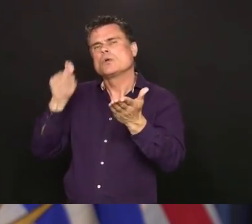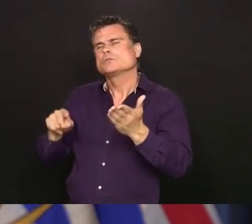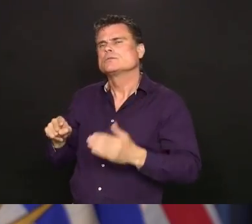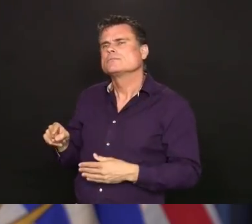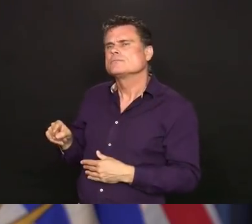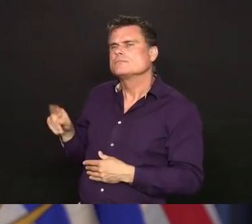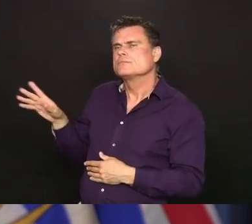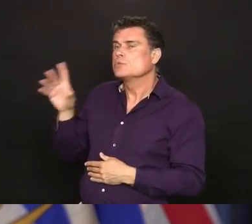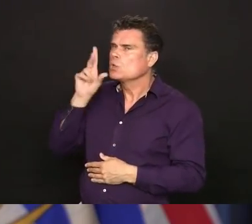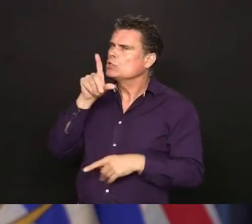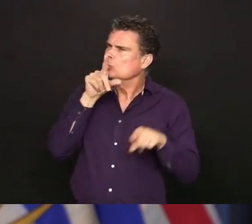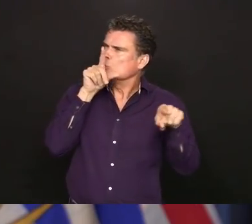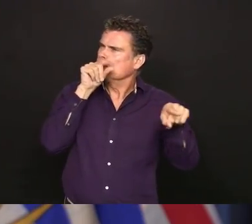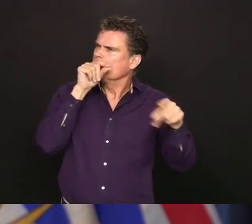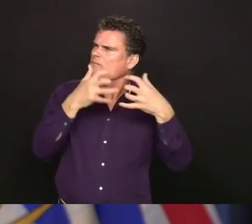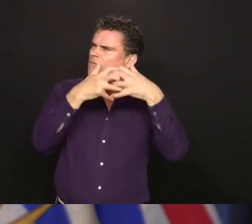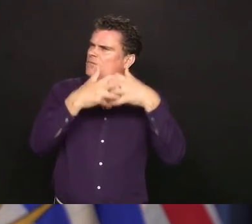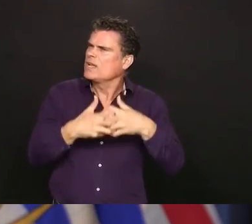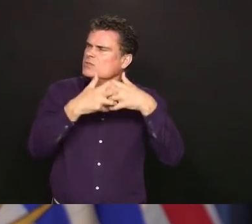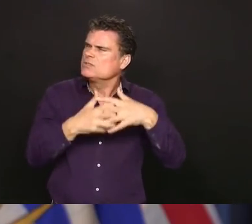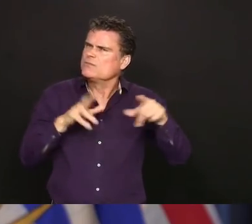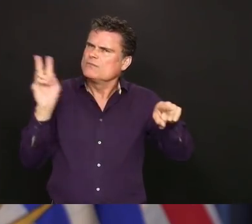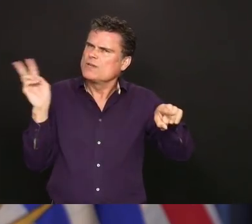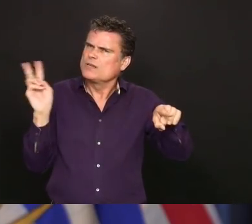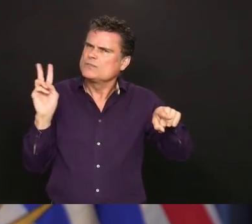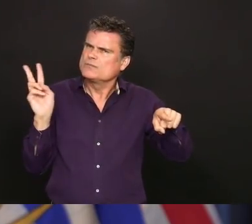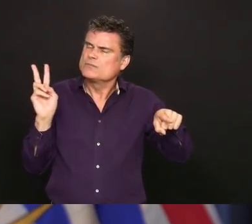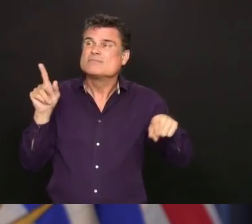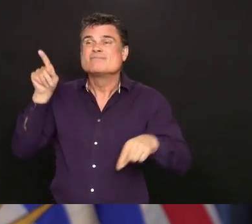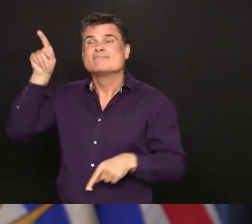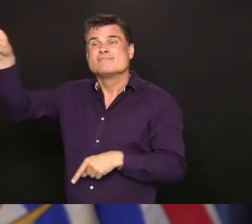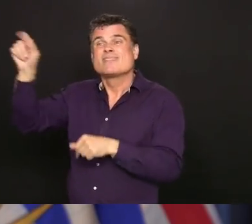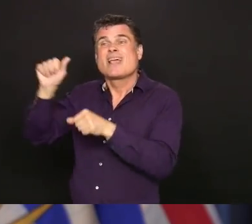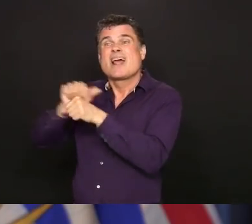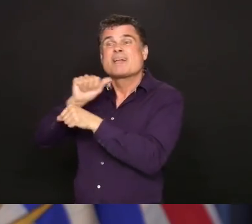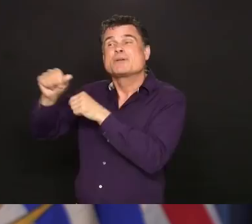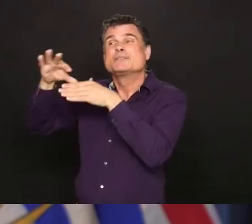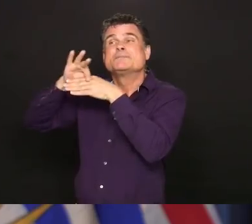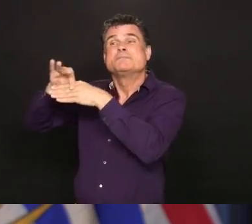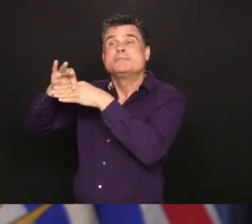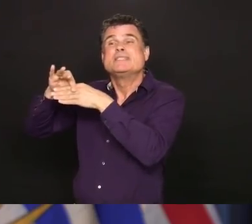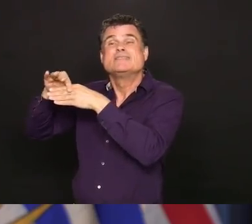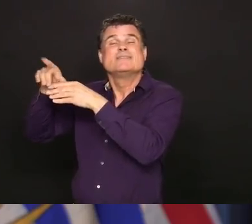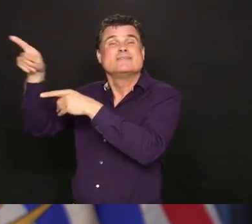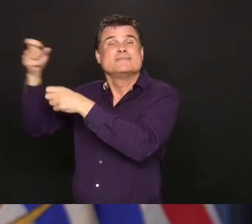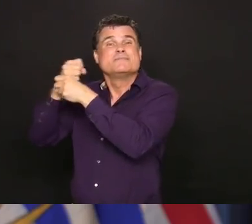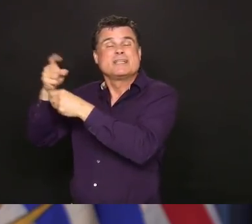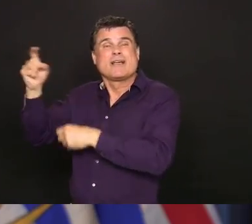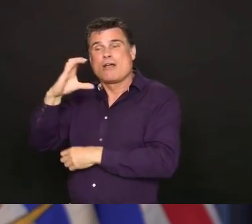outbreak at the meat-packing plant in south adds and adds and now this one.